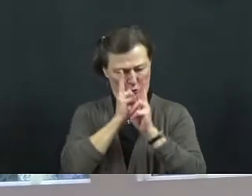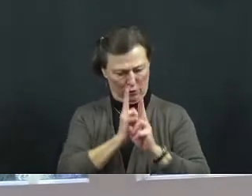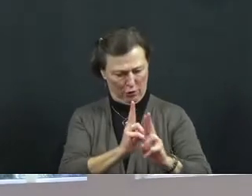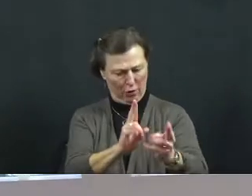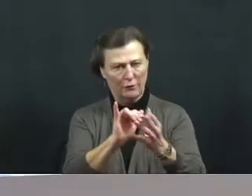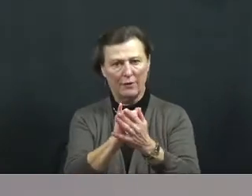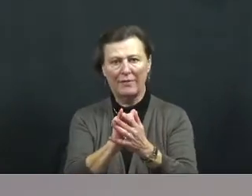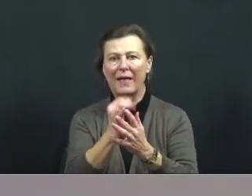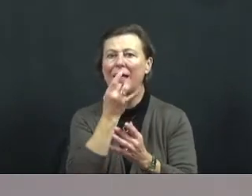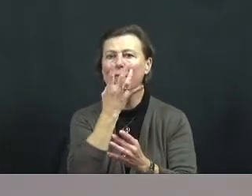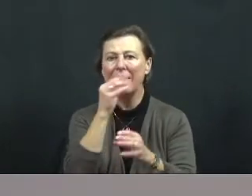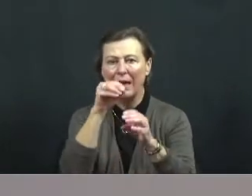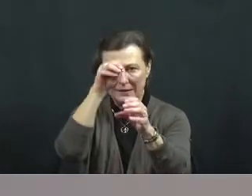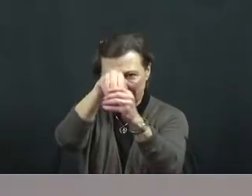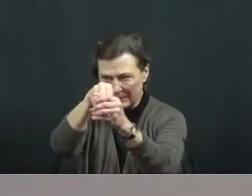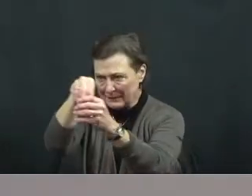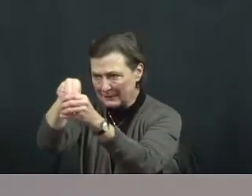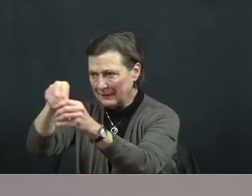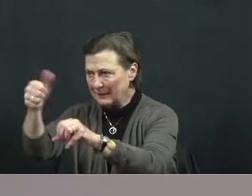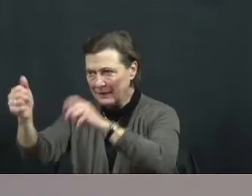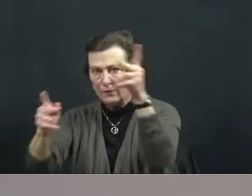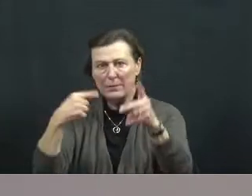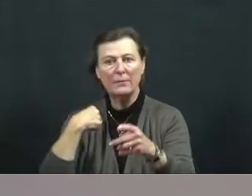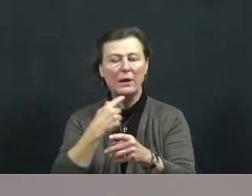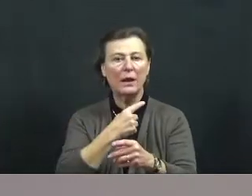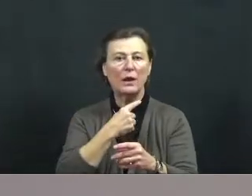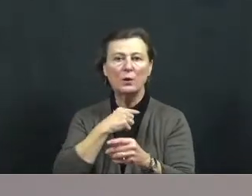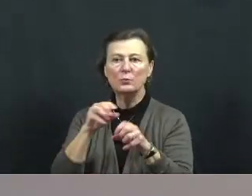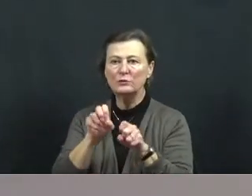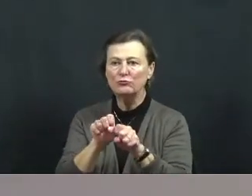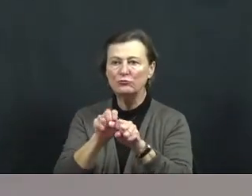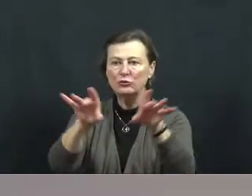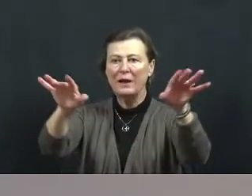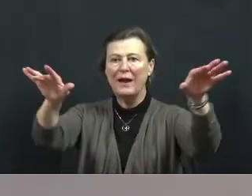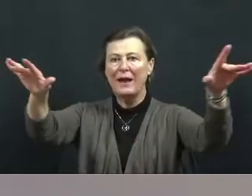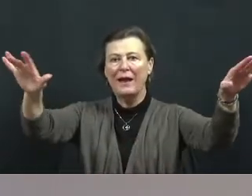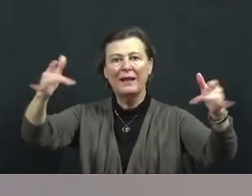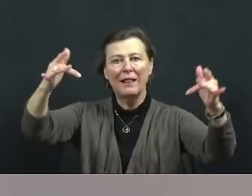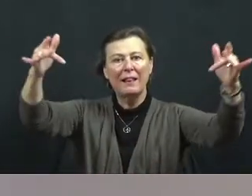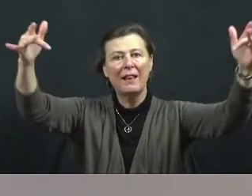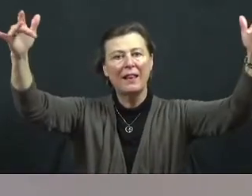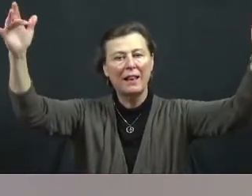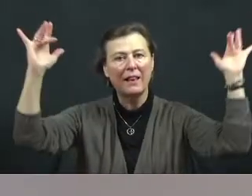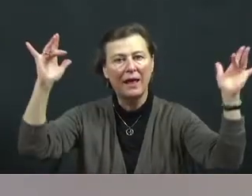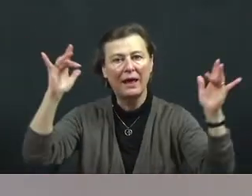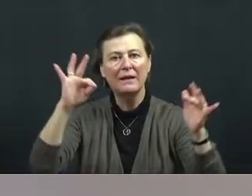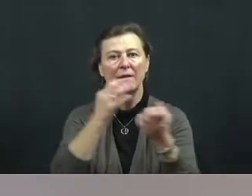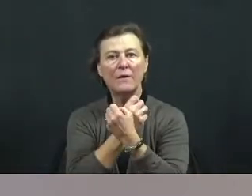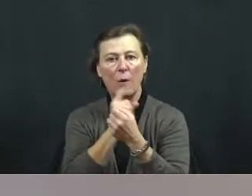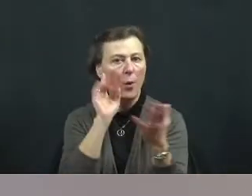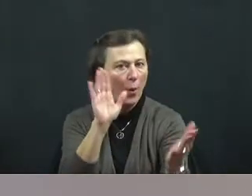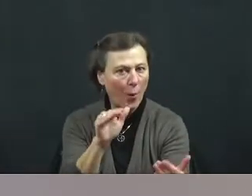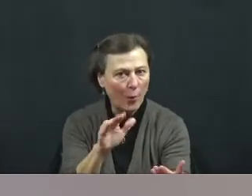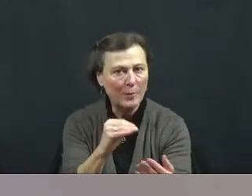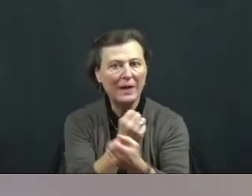And, may we be the beacon of hope and love to a hurting world.